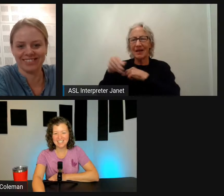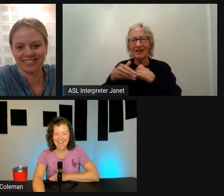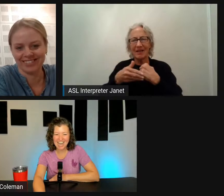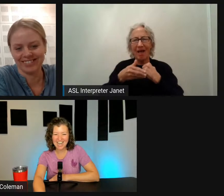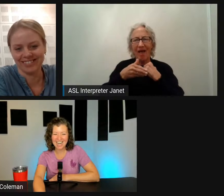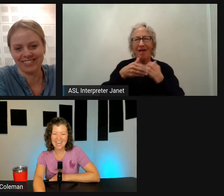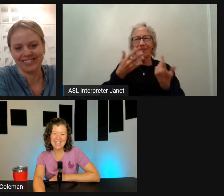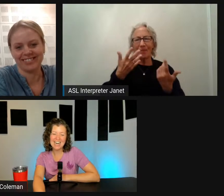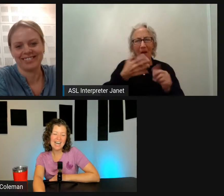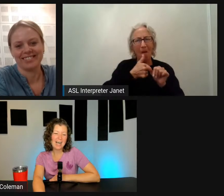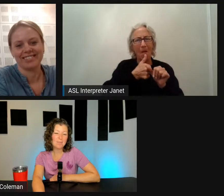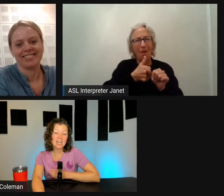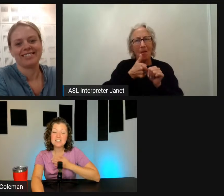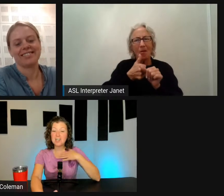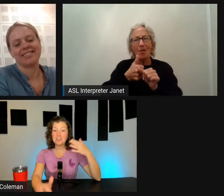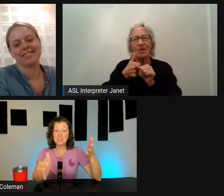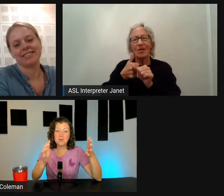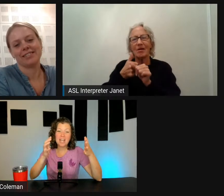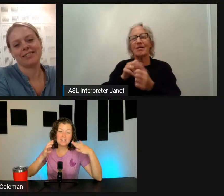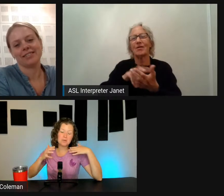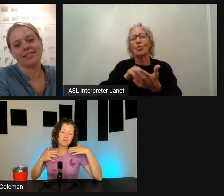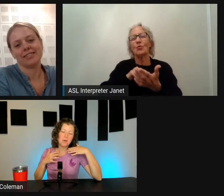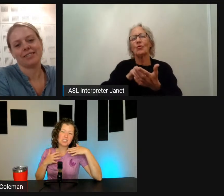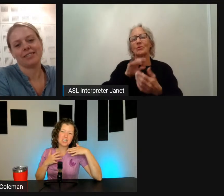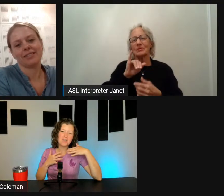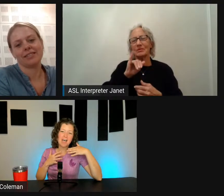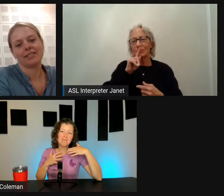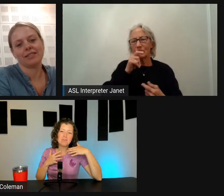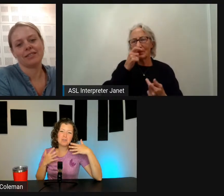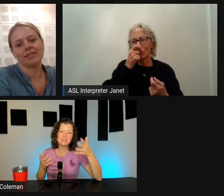And I loved all of the means and the graphics in your slides.